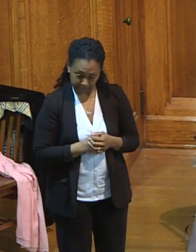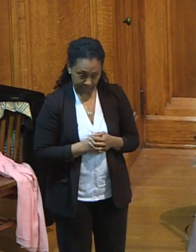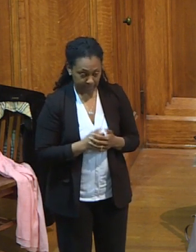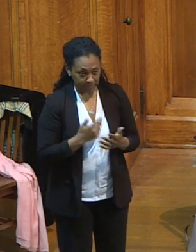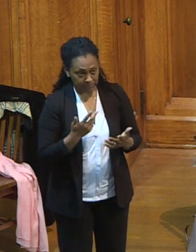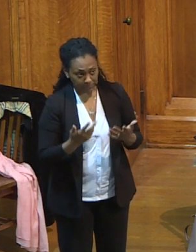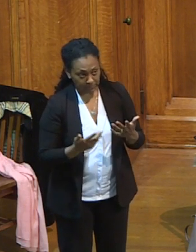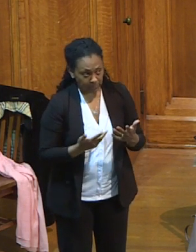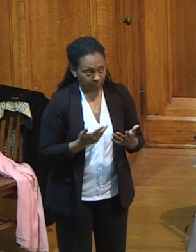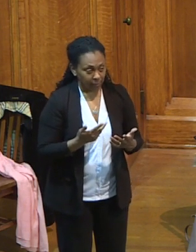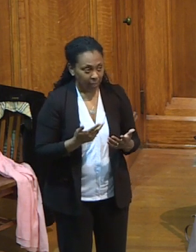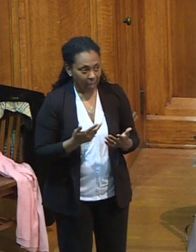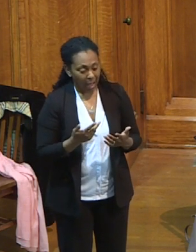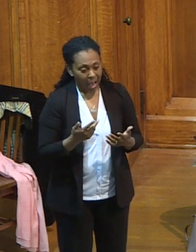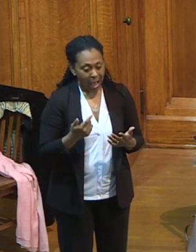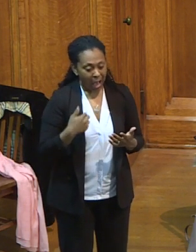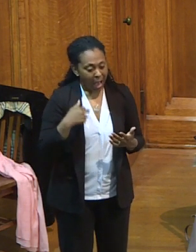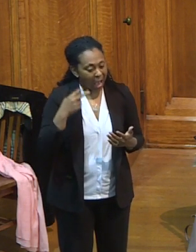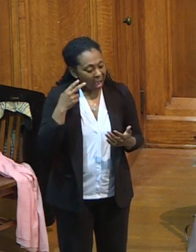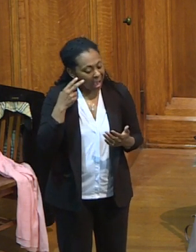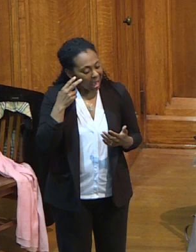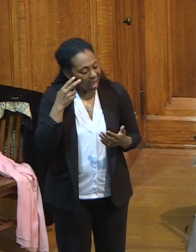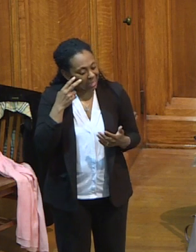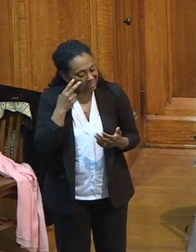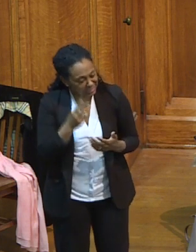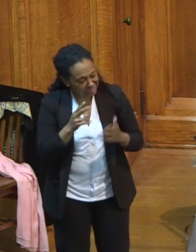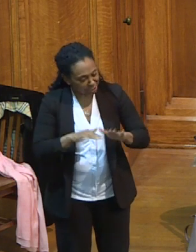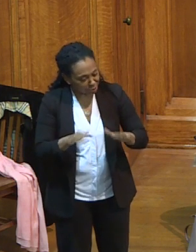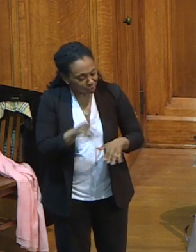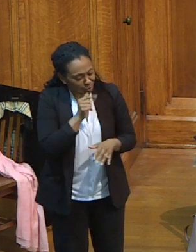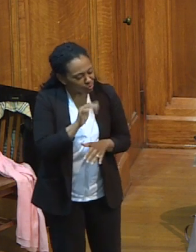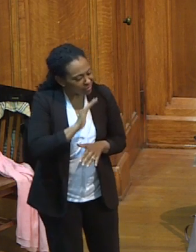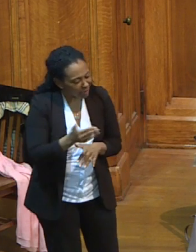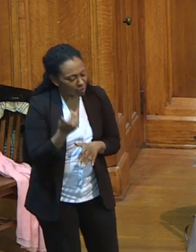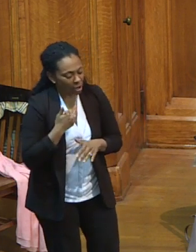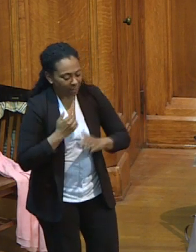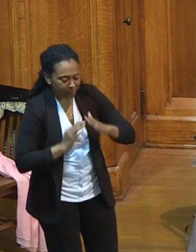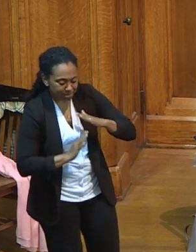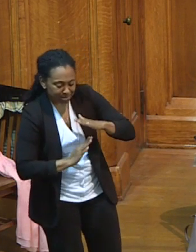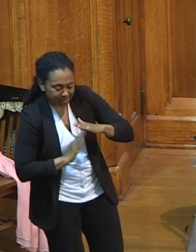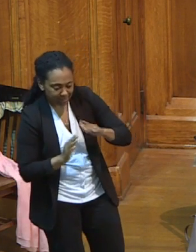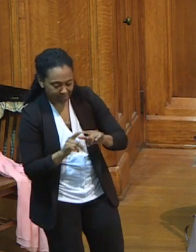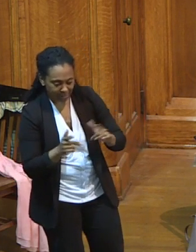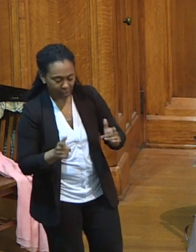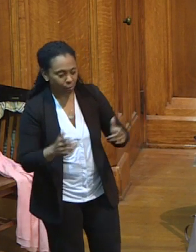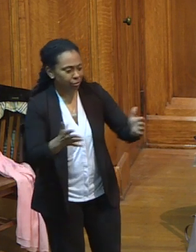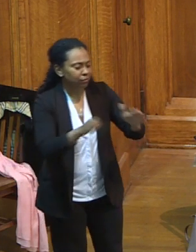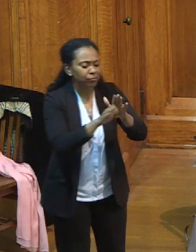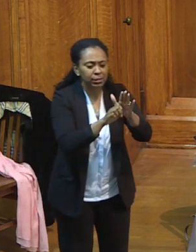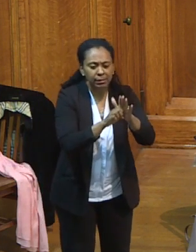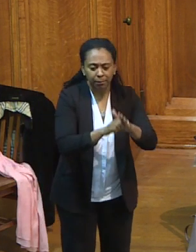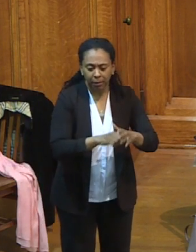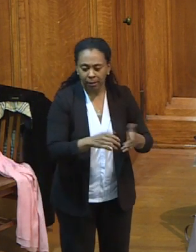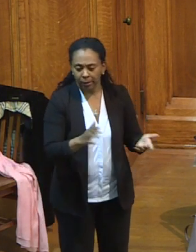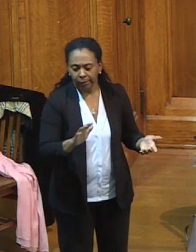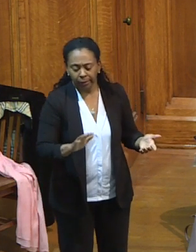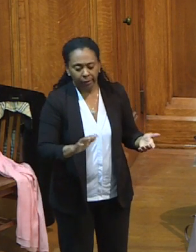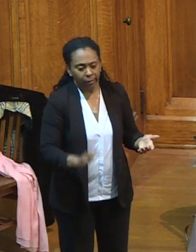I've seen children here that never had a basic language like for instance a child that might be in school